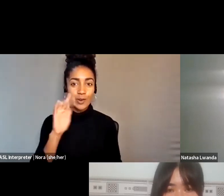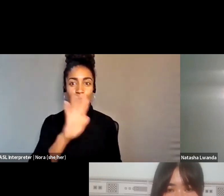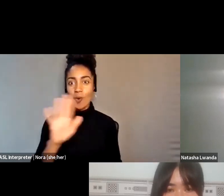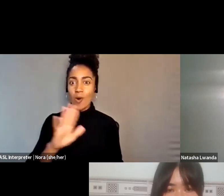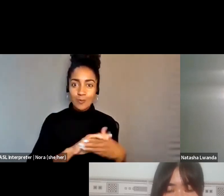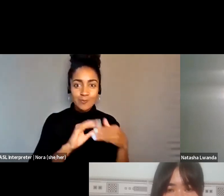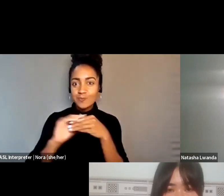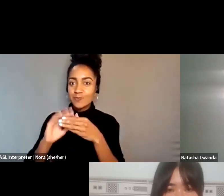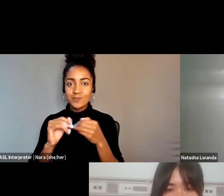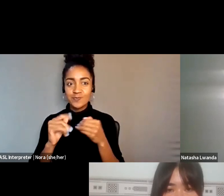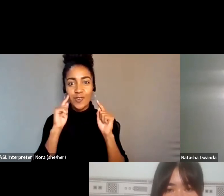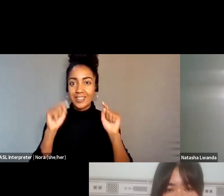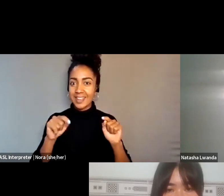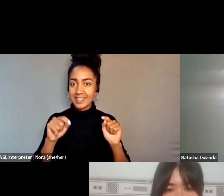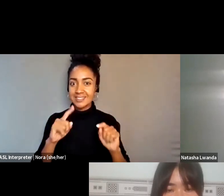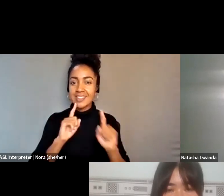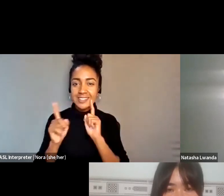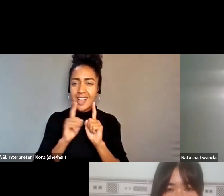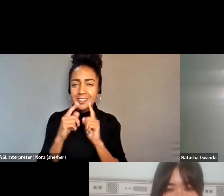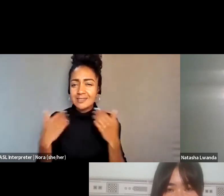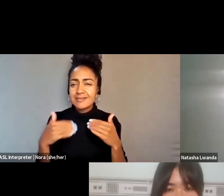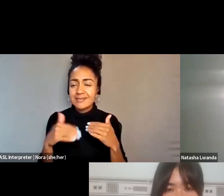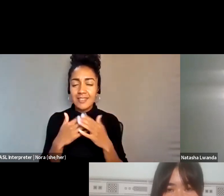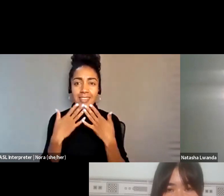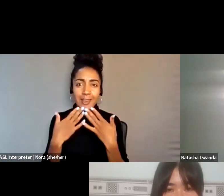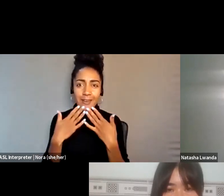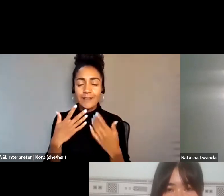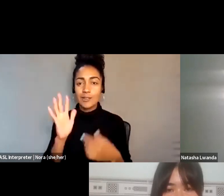to this discussion and your powerful stories.